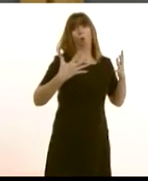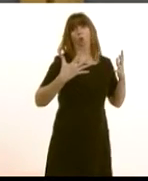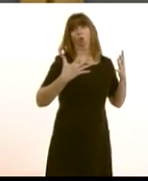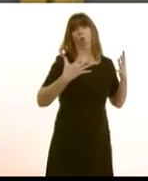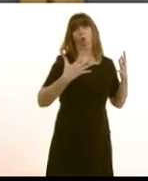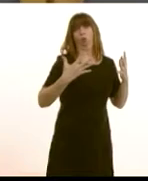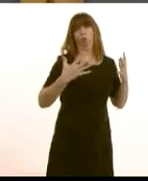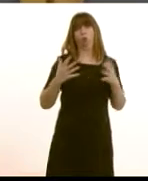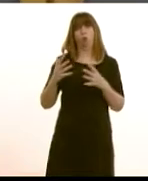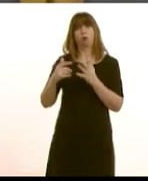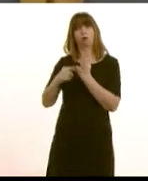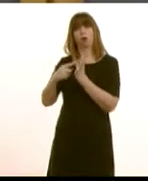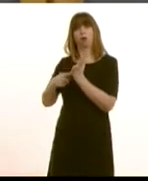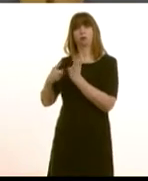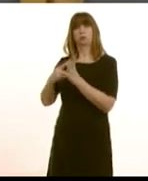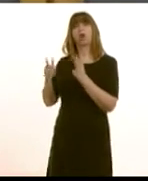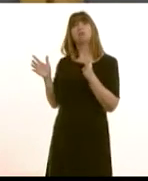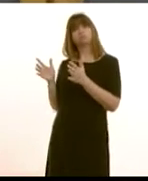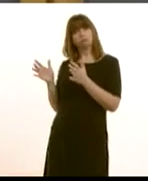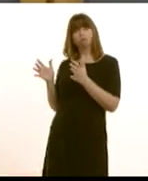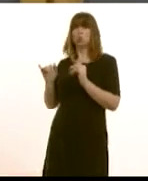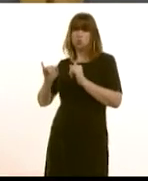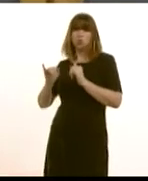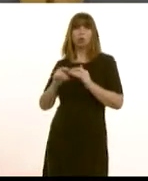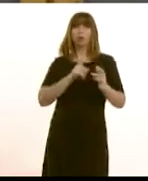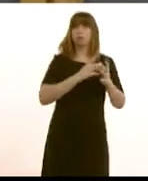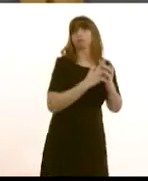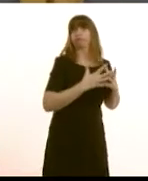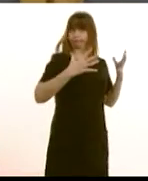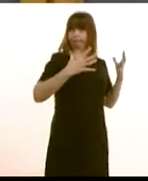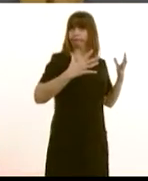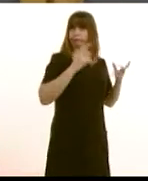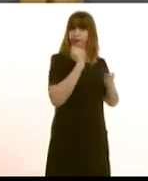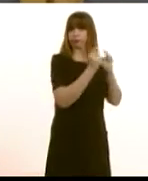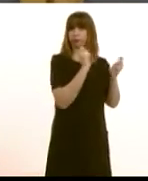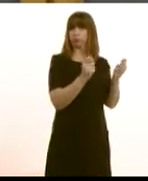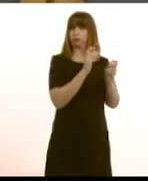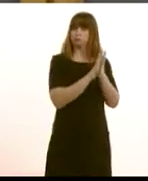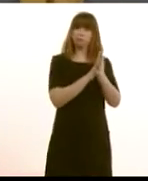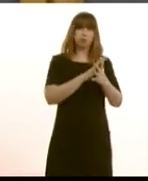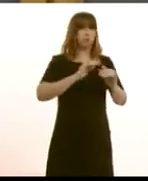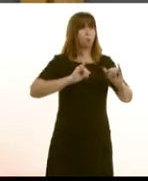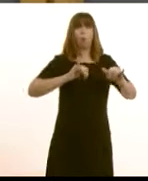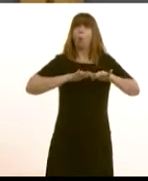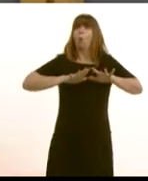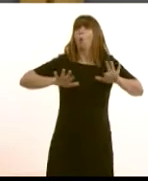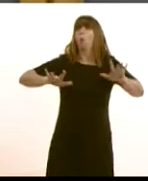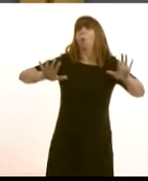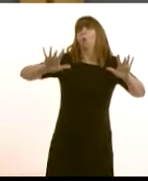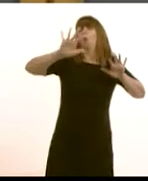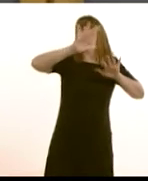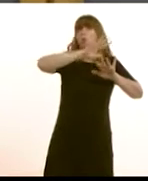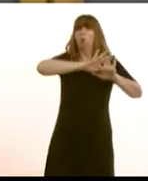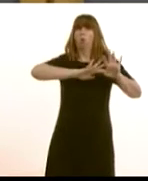those announced by Tata last week, and they will impact on almost every community throughout